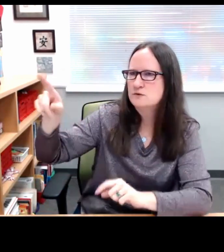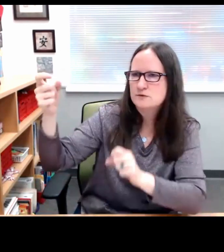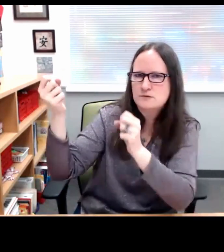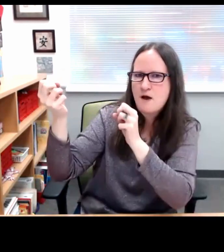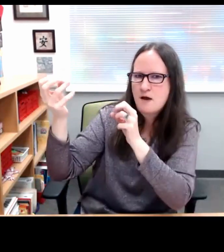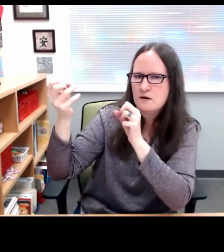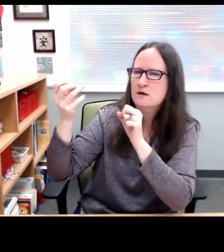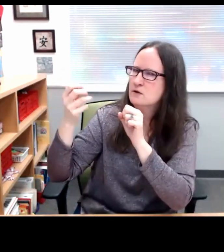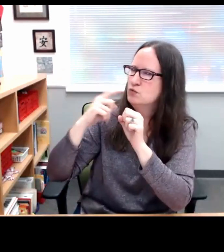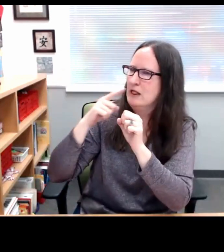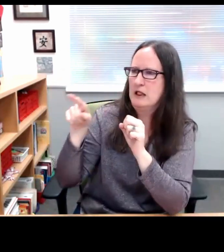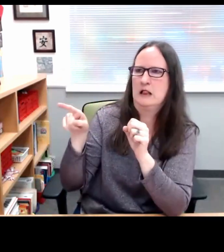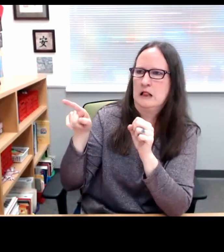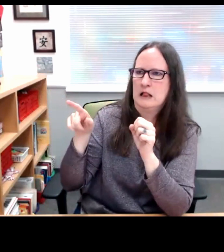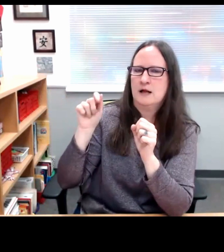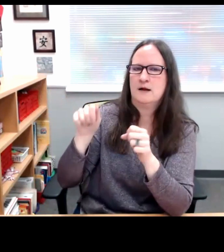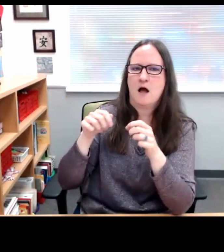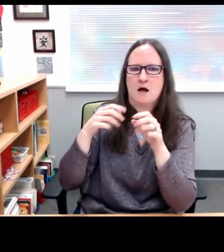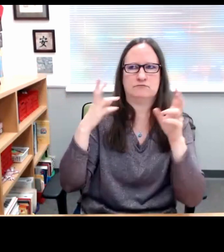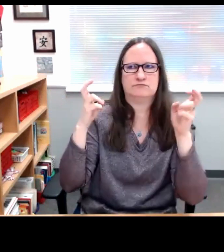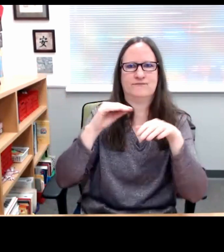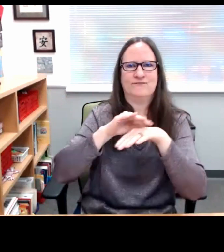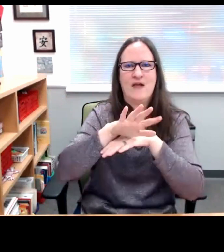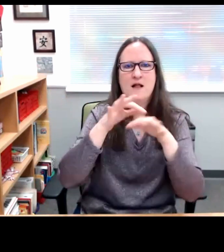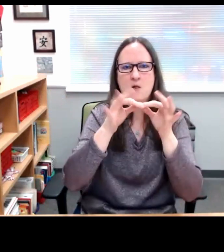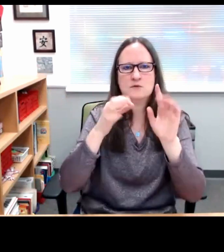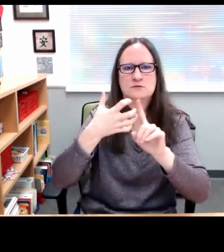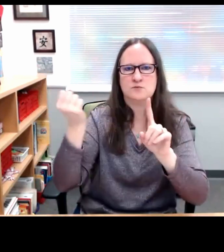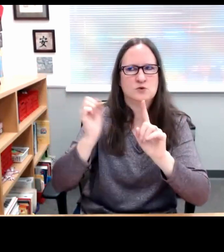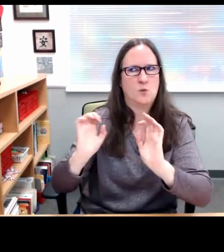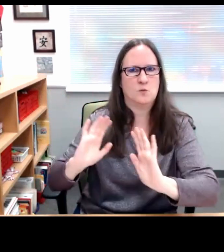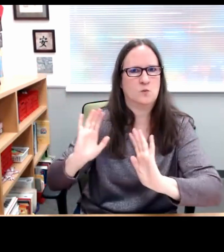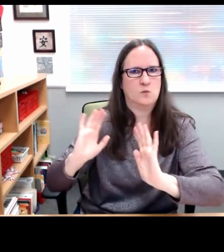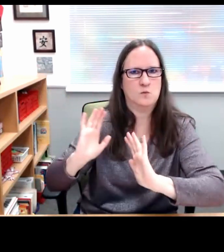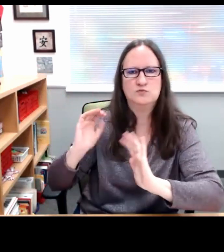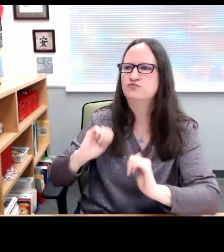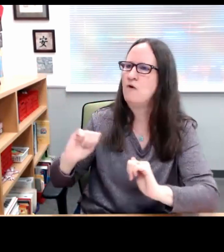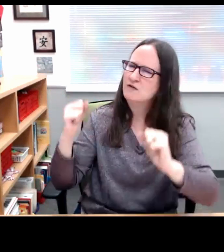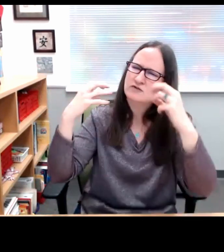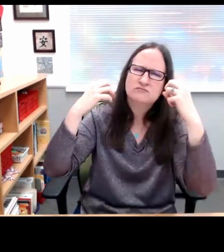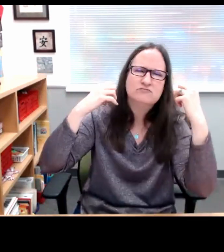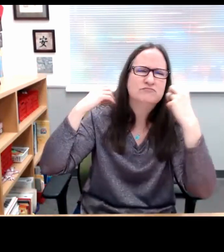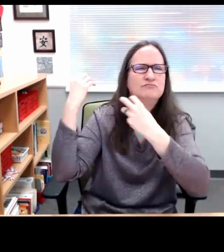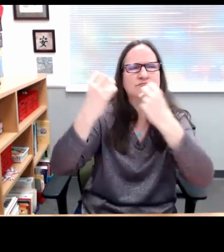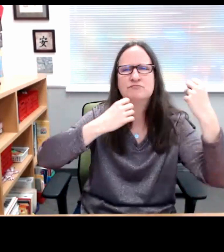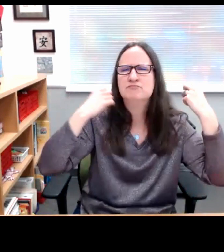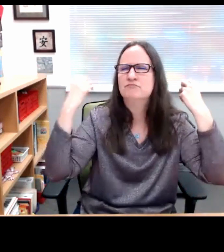but they're all using their voices, I miss out. But if they're signing, that can really affect